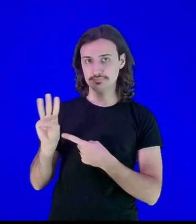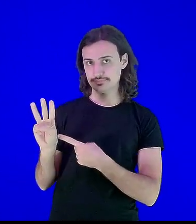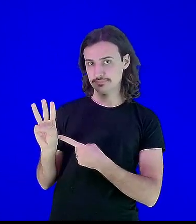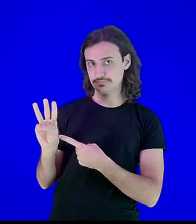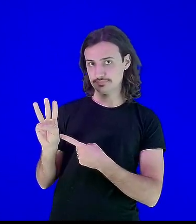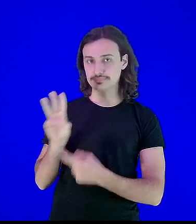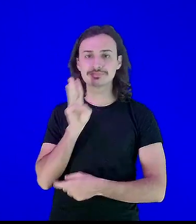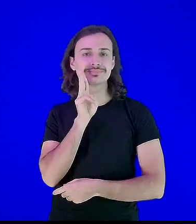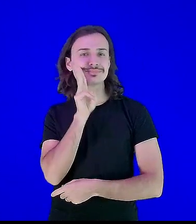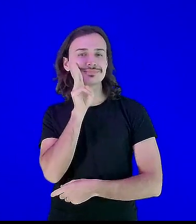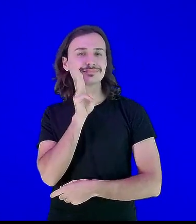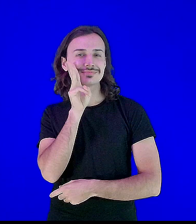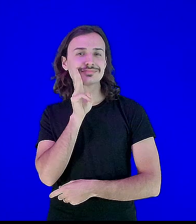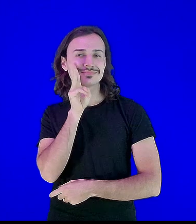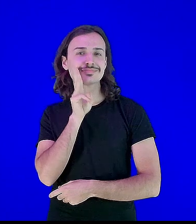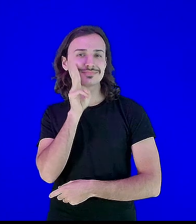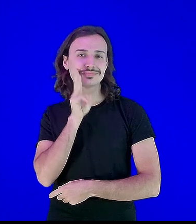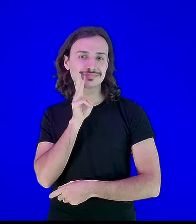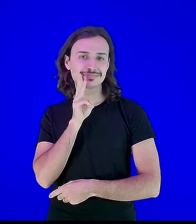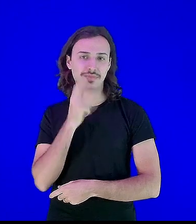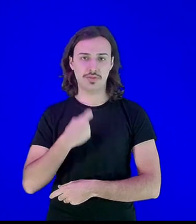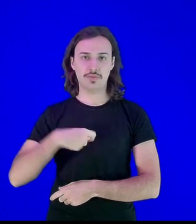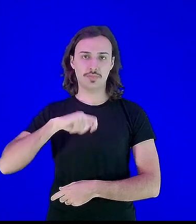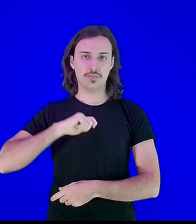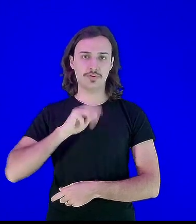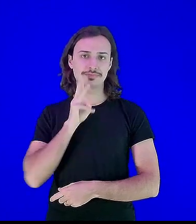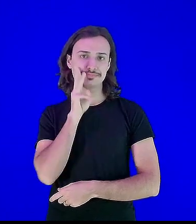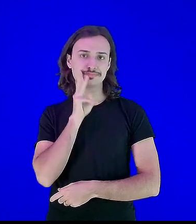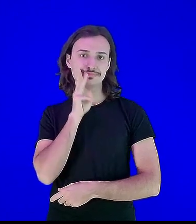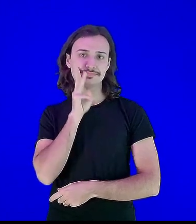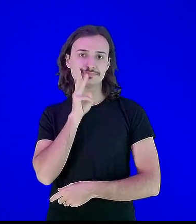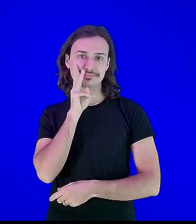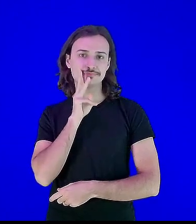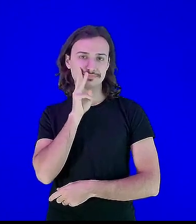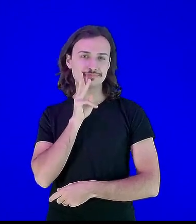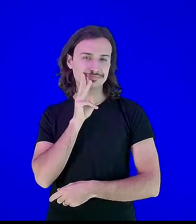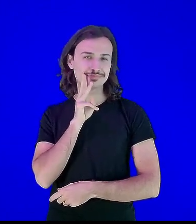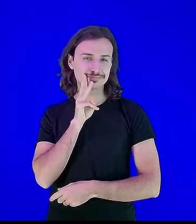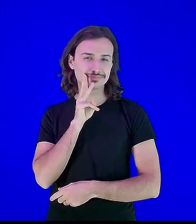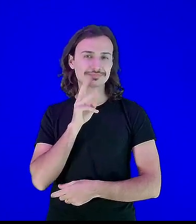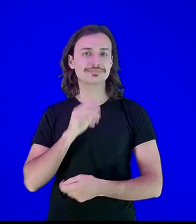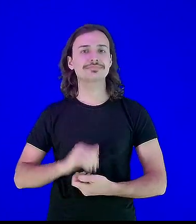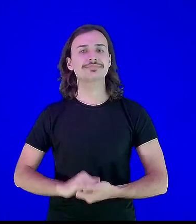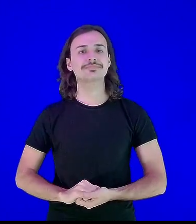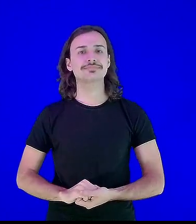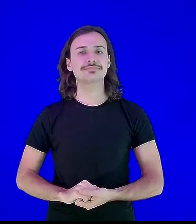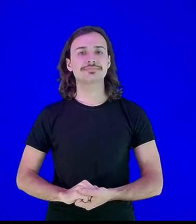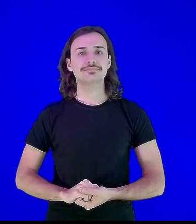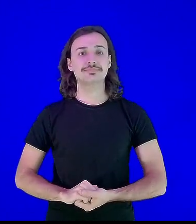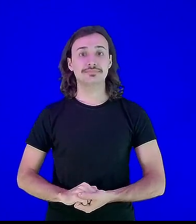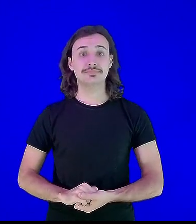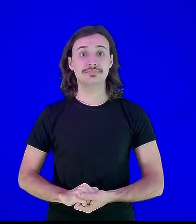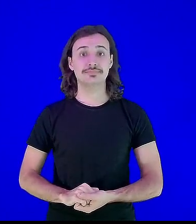you place it on the side of your mouth and go upwards and downwards touching your face right